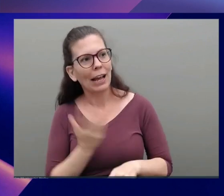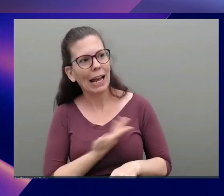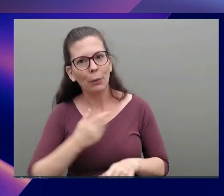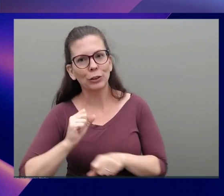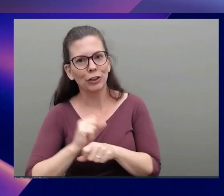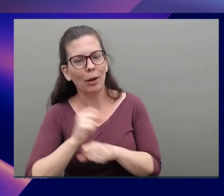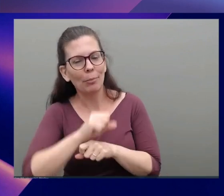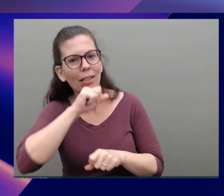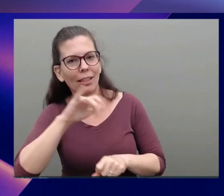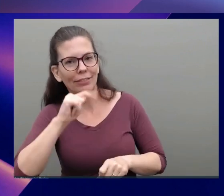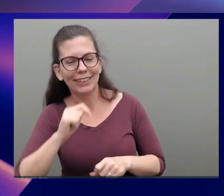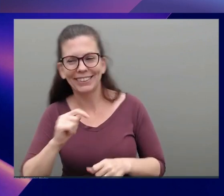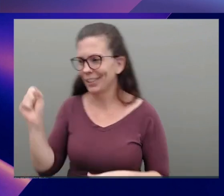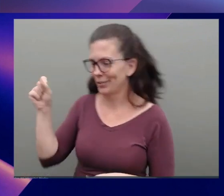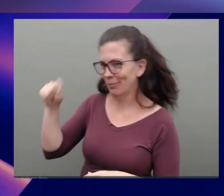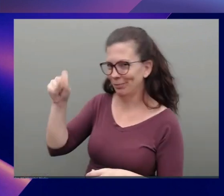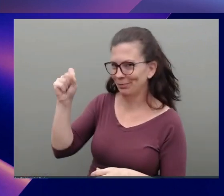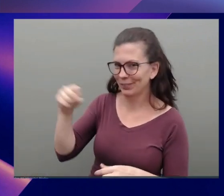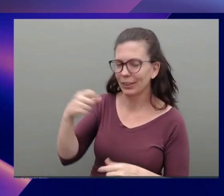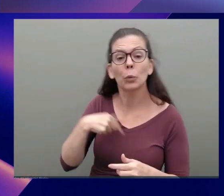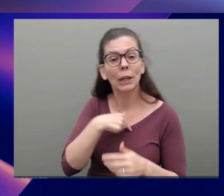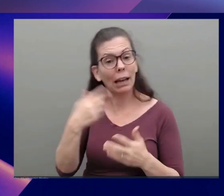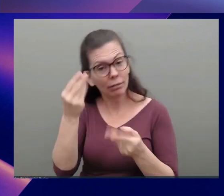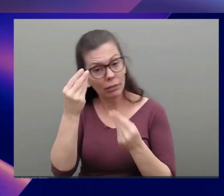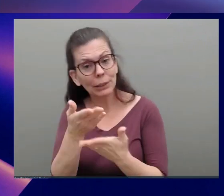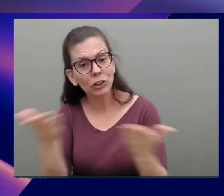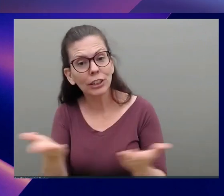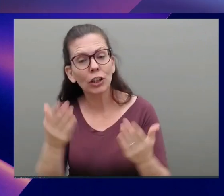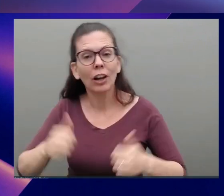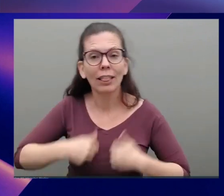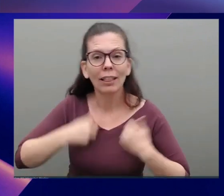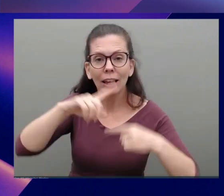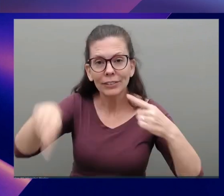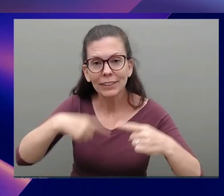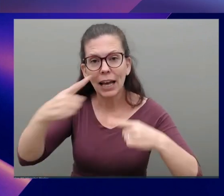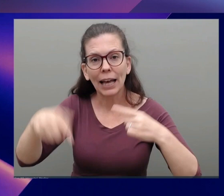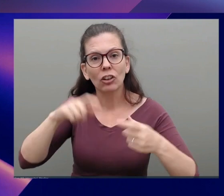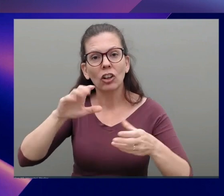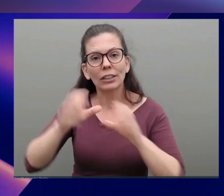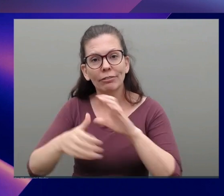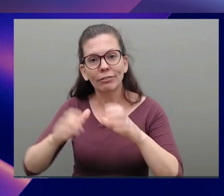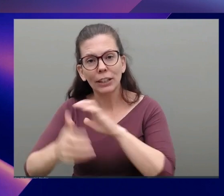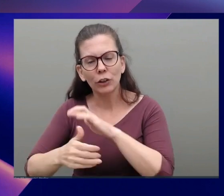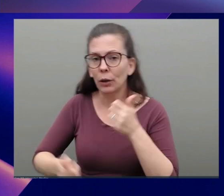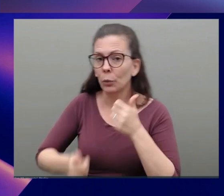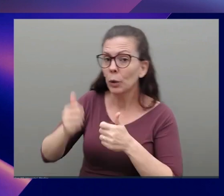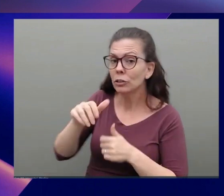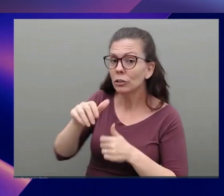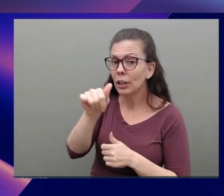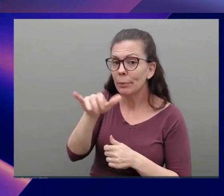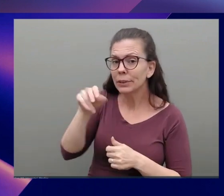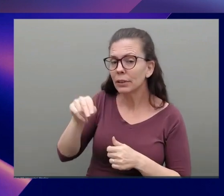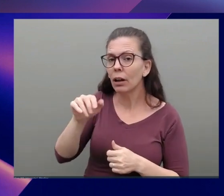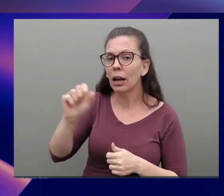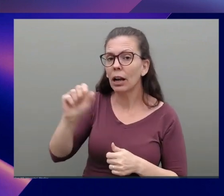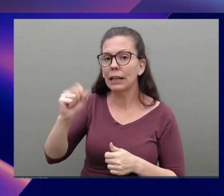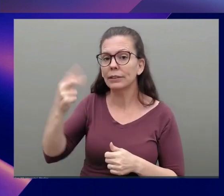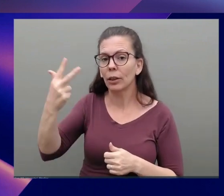So, there are information here, life cycle configuration. Which Amazon S3 feature changes data storage tiers based on your specifications?